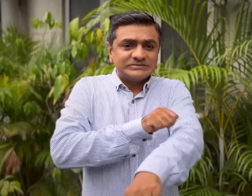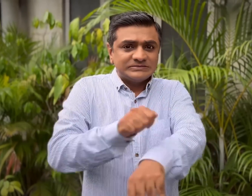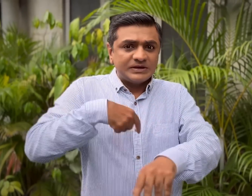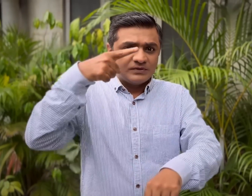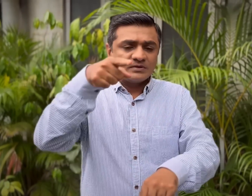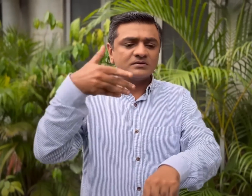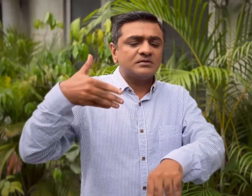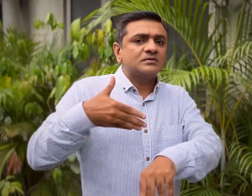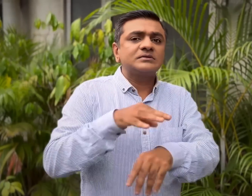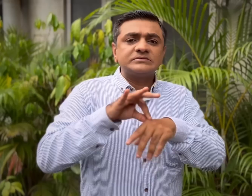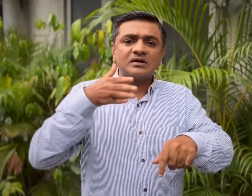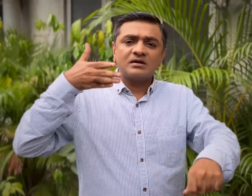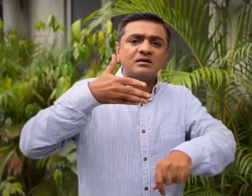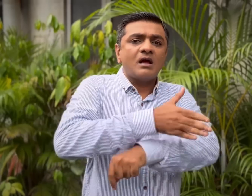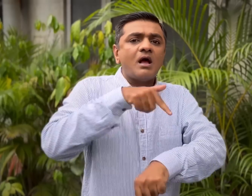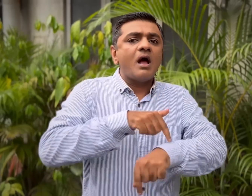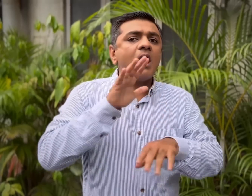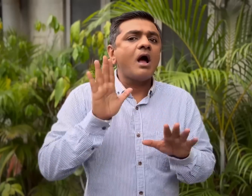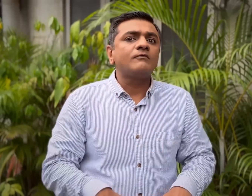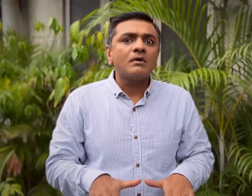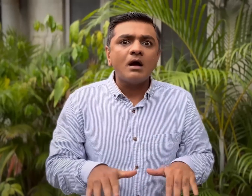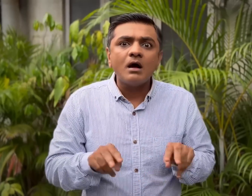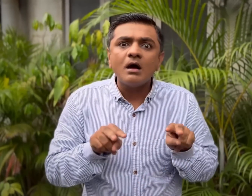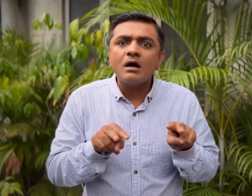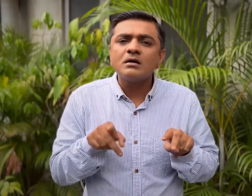and using them everyday can harm your skin. Surprised?